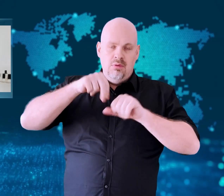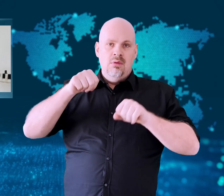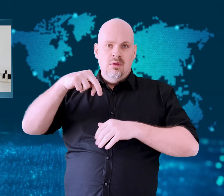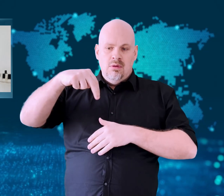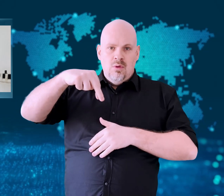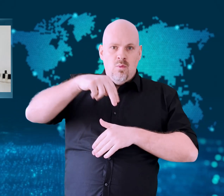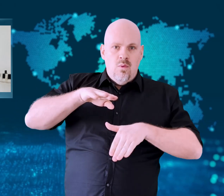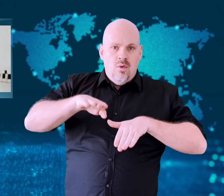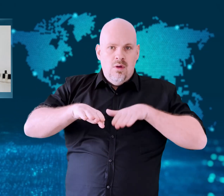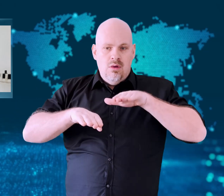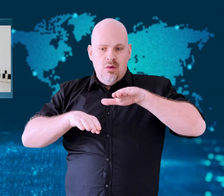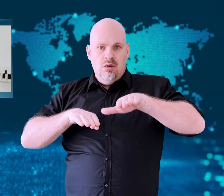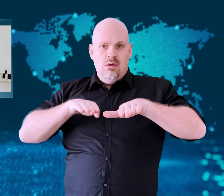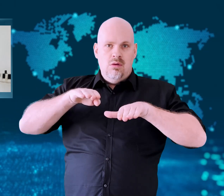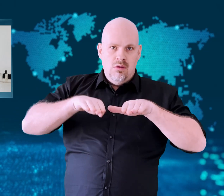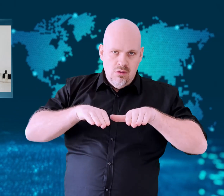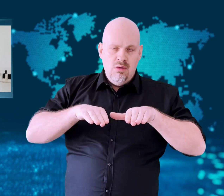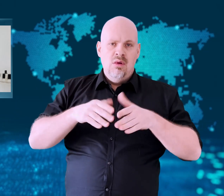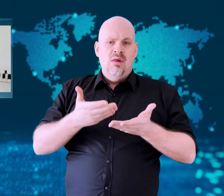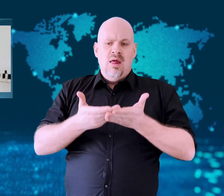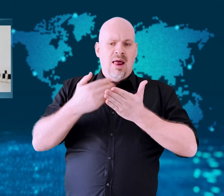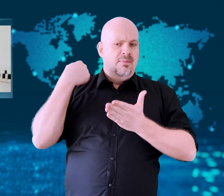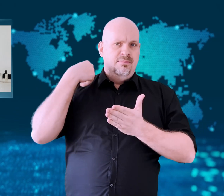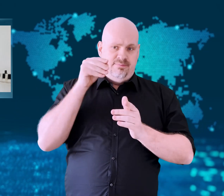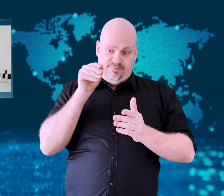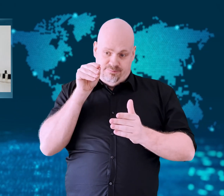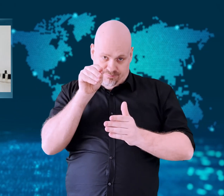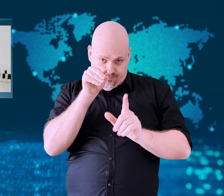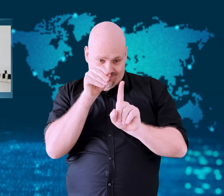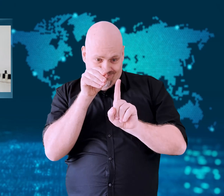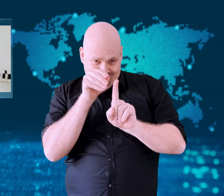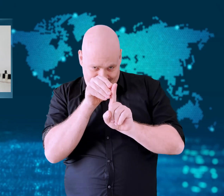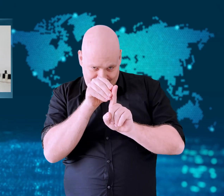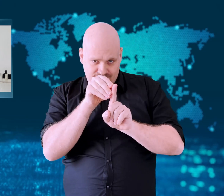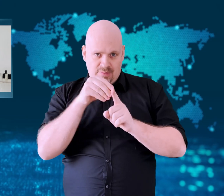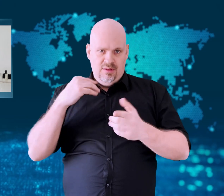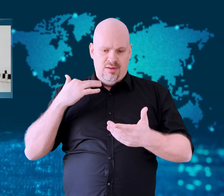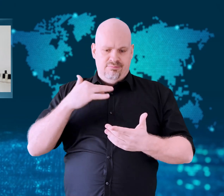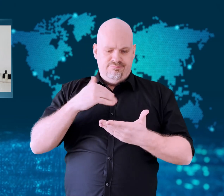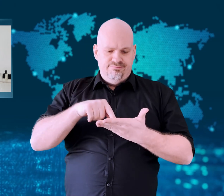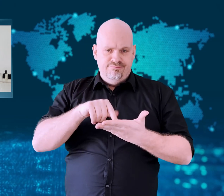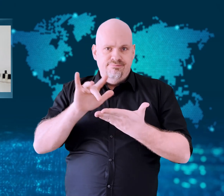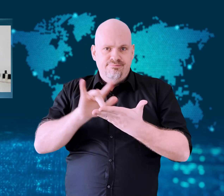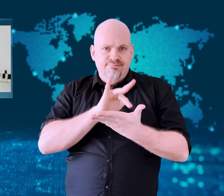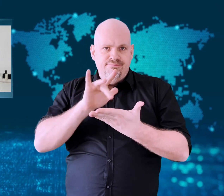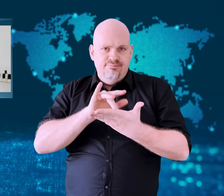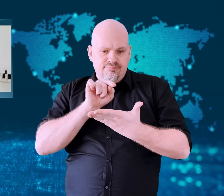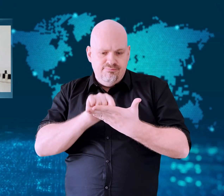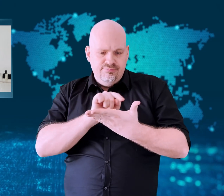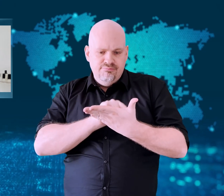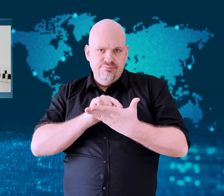wirelessly with a tablet. The system uses a soft,